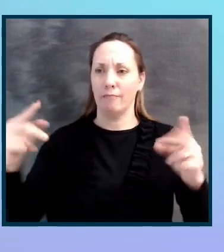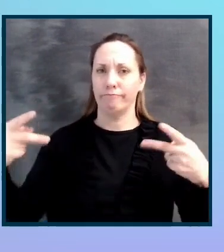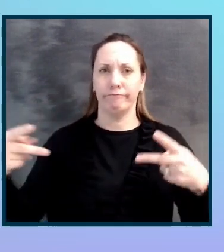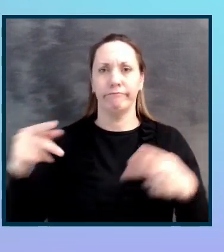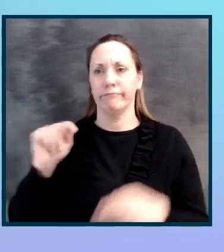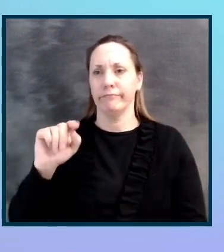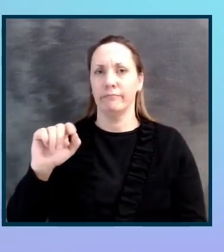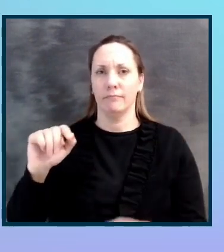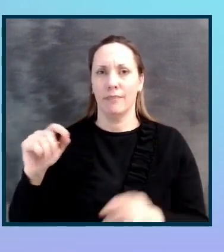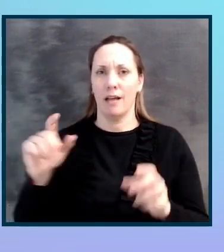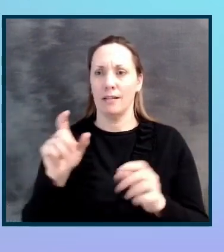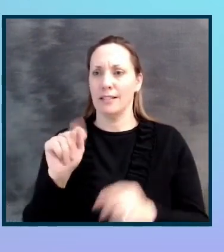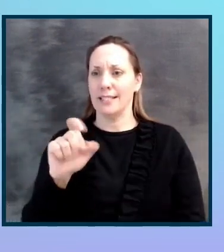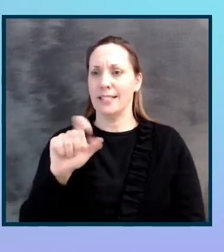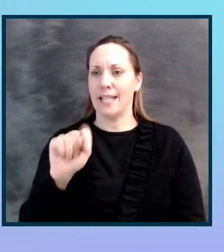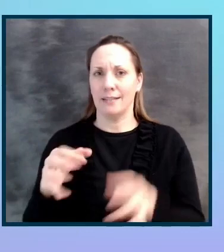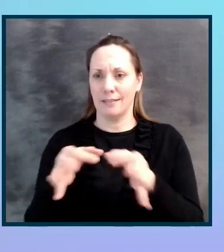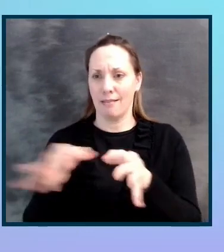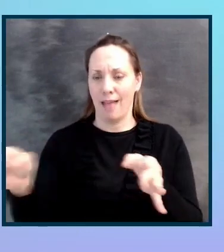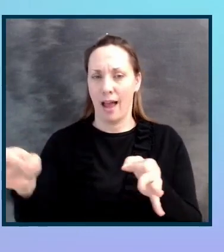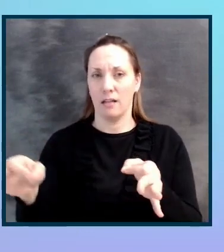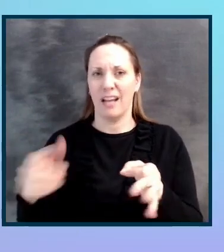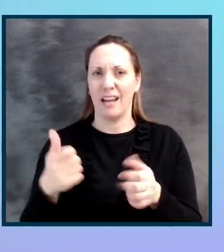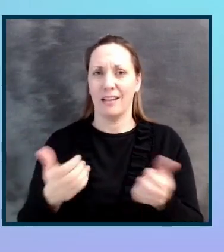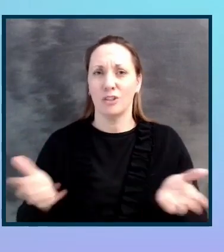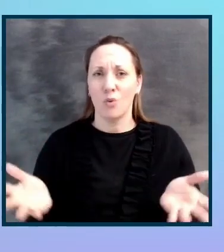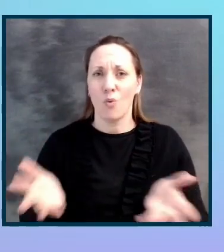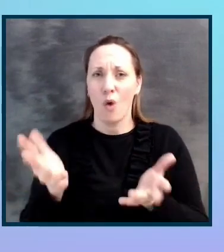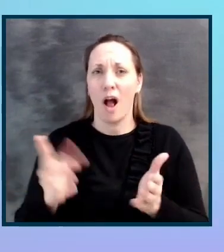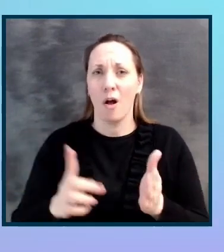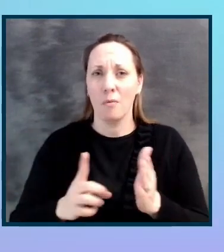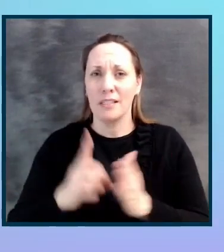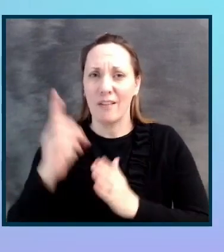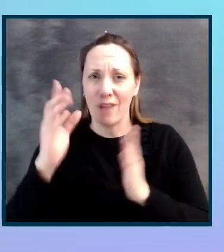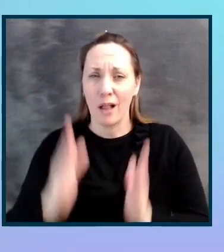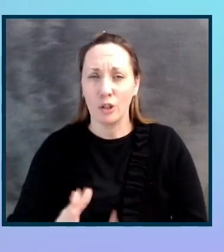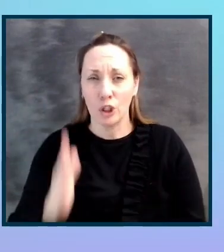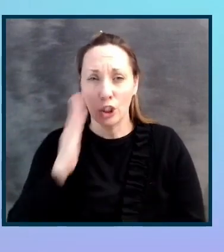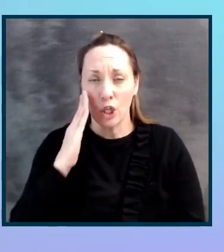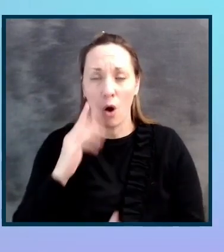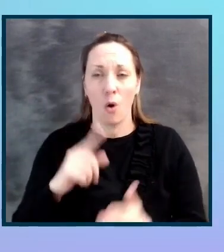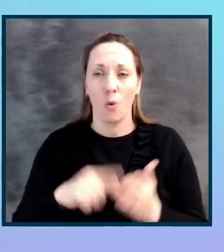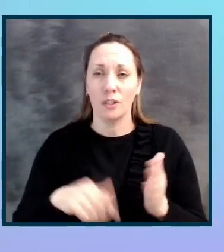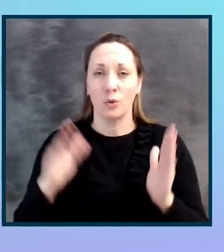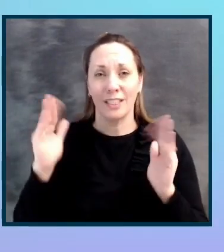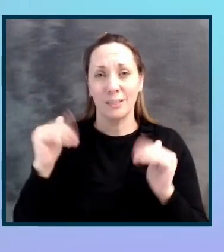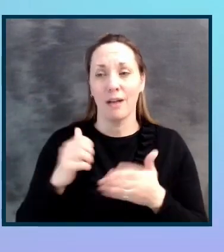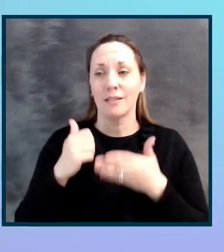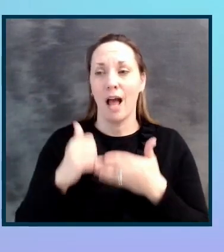Anything you can do to help nudge developers to know what they have to from accessibility perspective, helps that out, right?